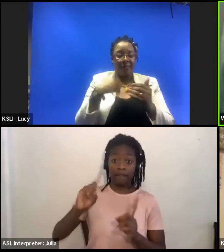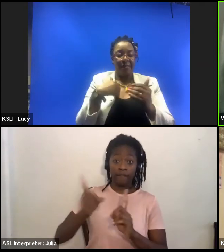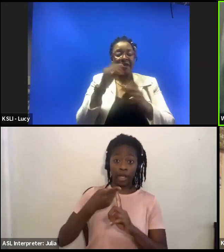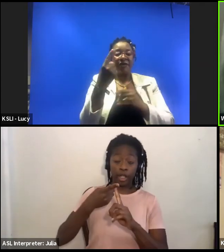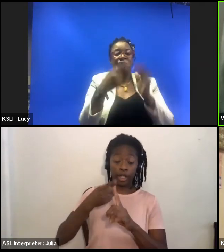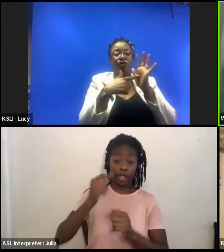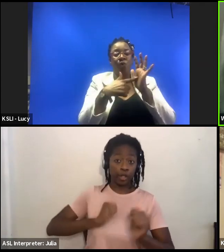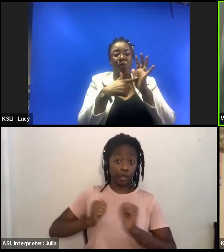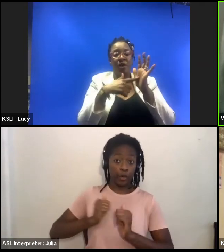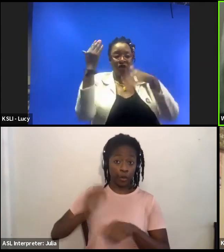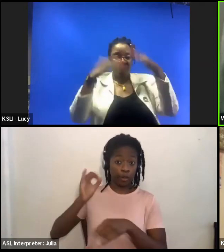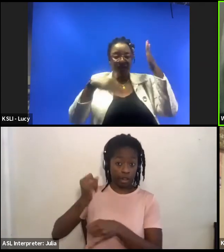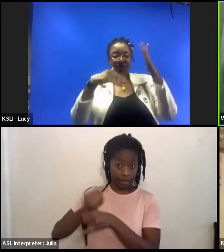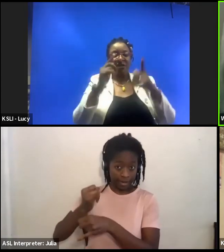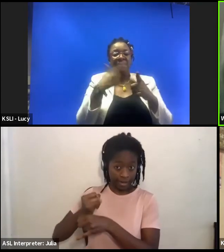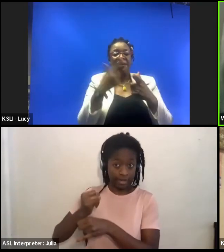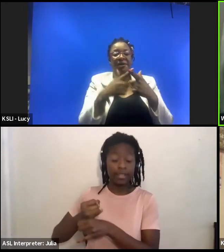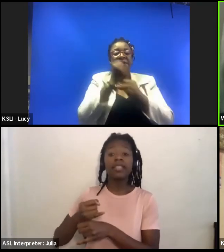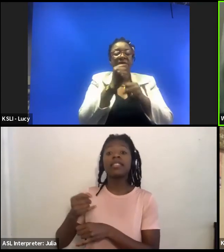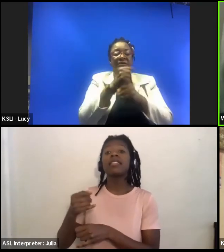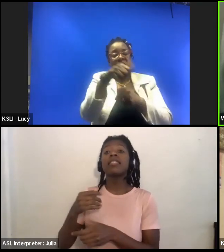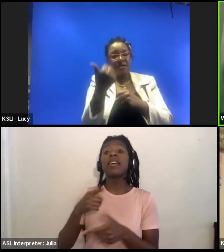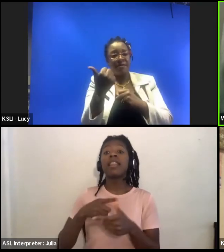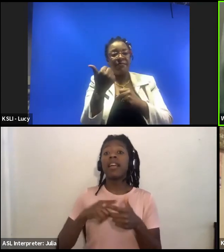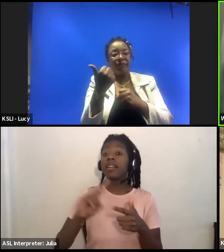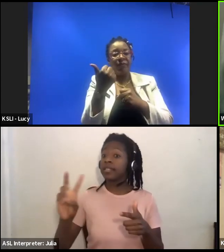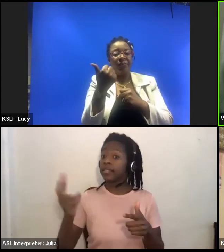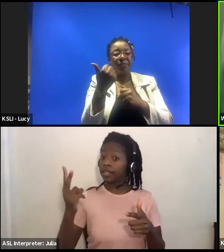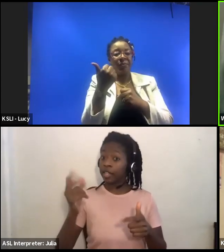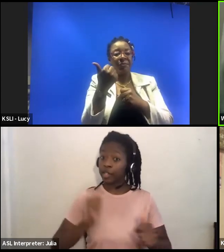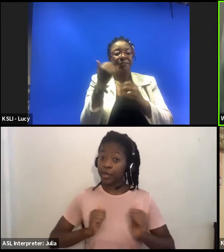I ended up directing another as the final year project.